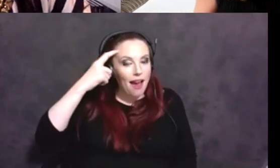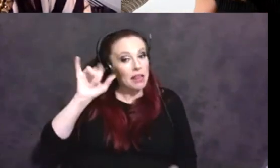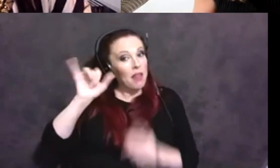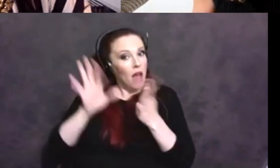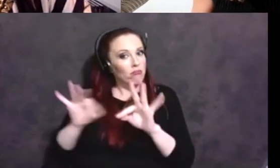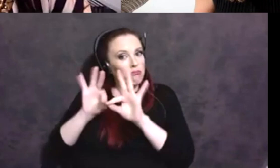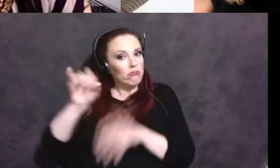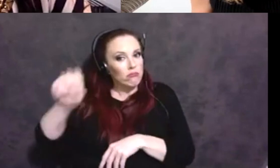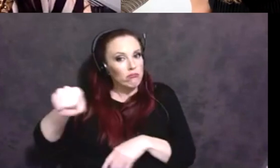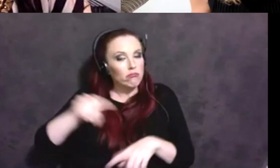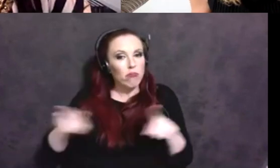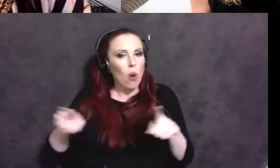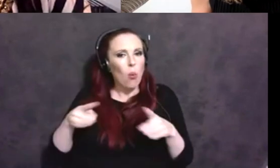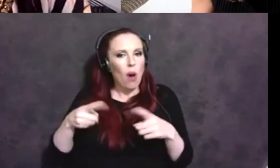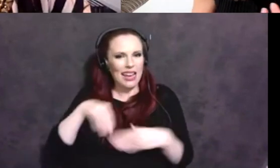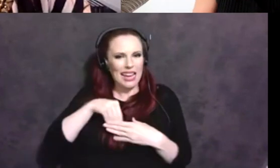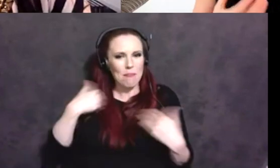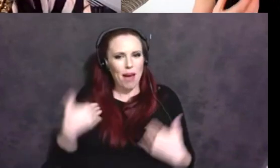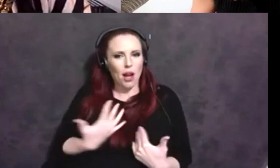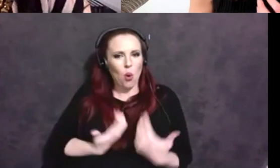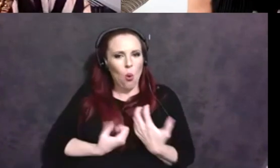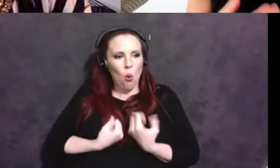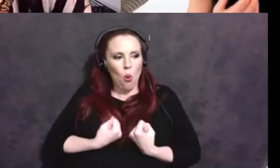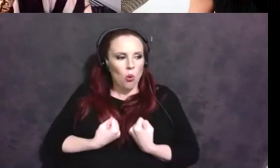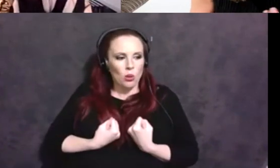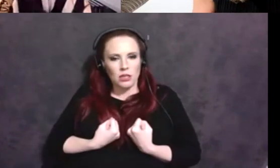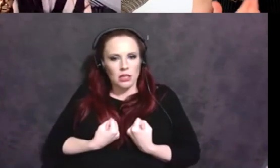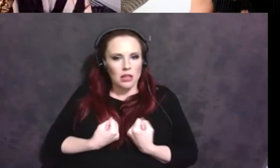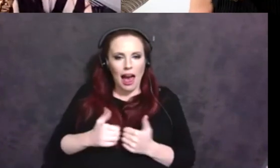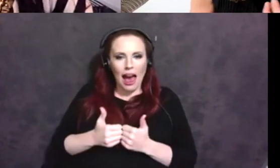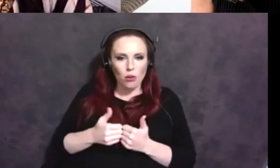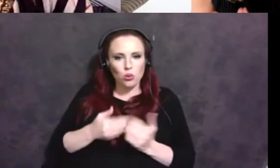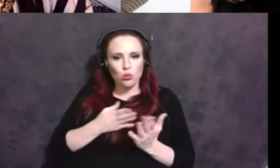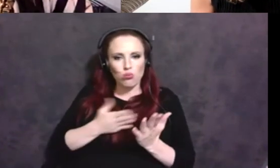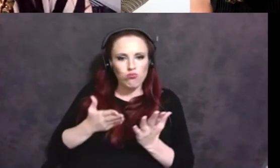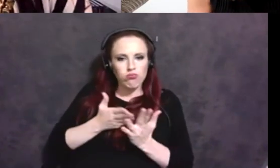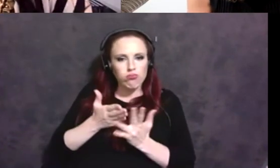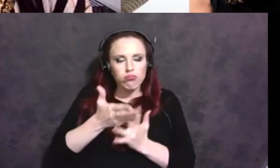in this time, we need to be understanding what's happening in our bodies. Not just our